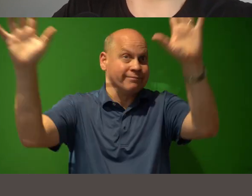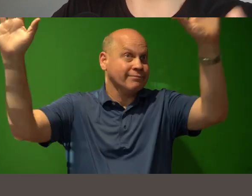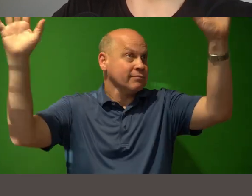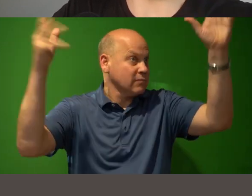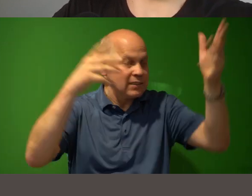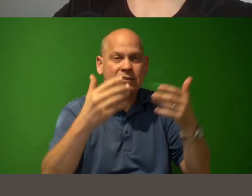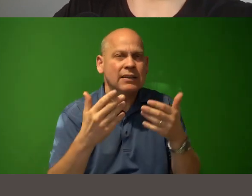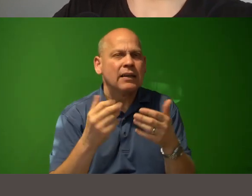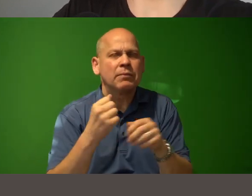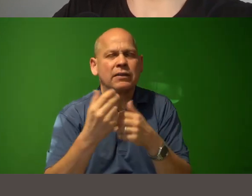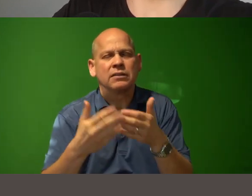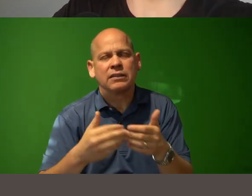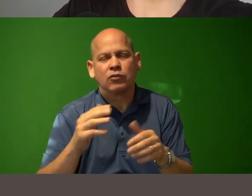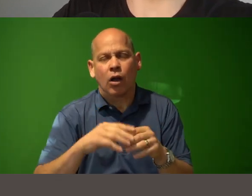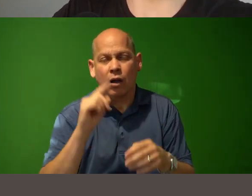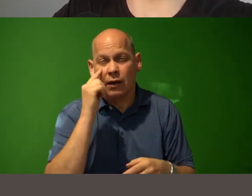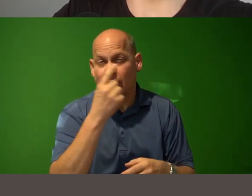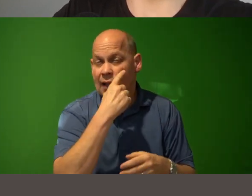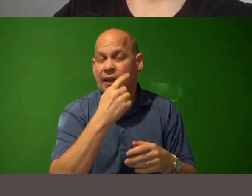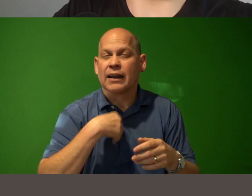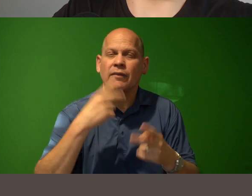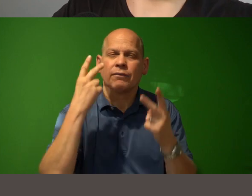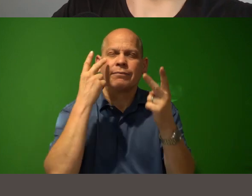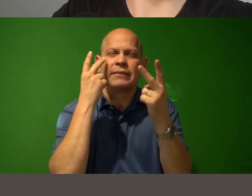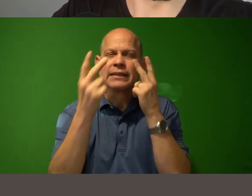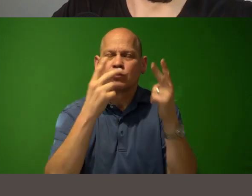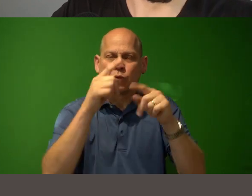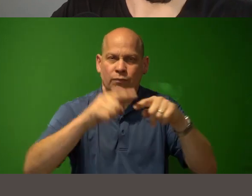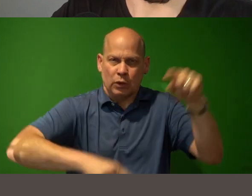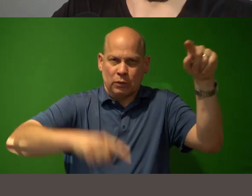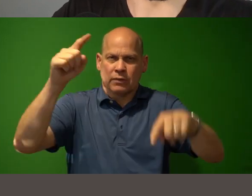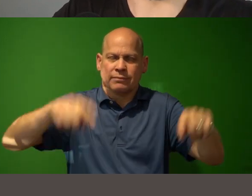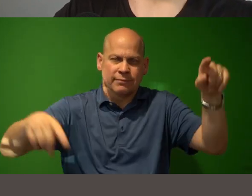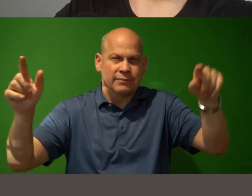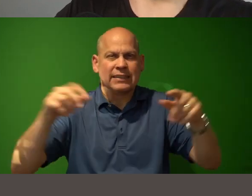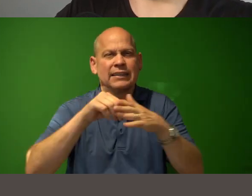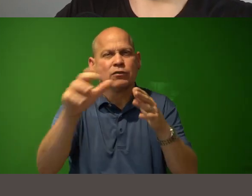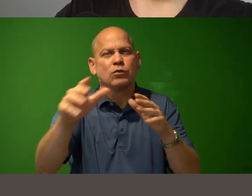It helps you create some visual variety in your diagram.